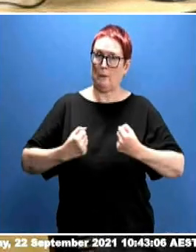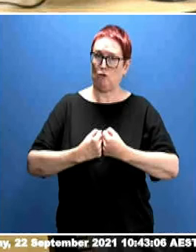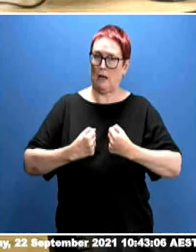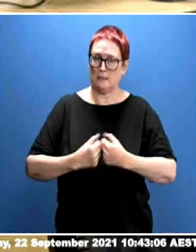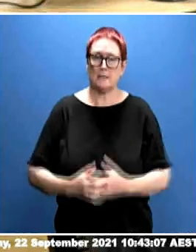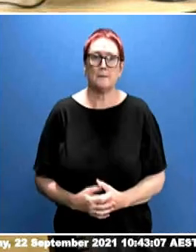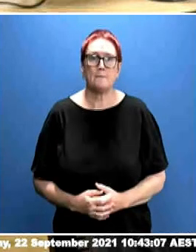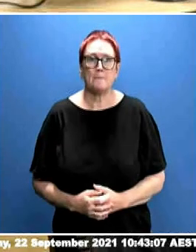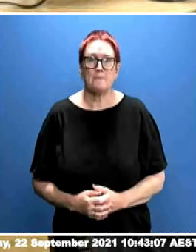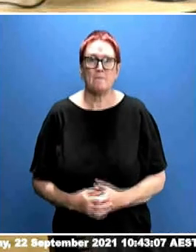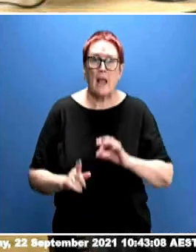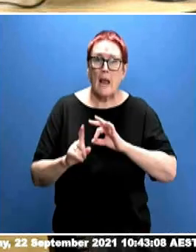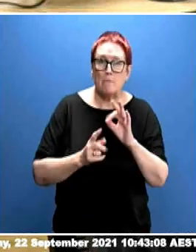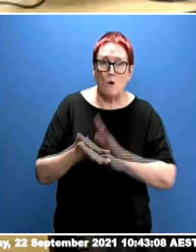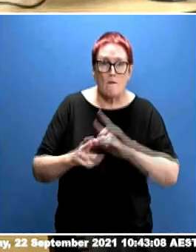It's parent enhancement and,